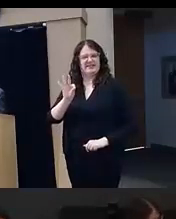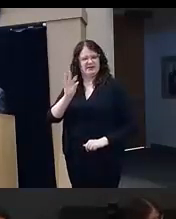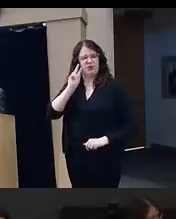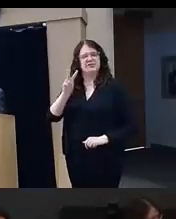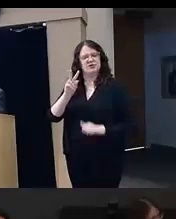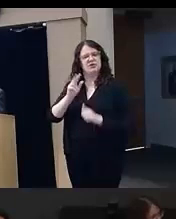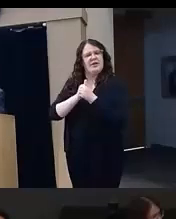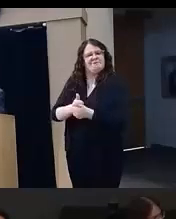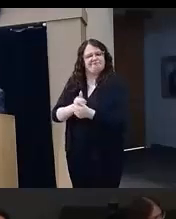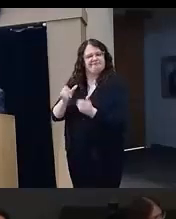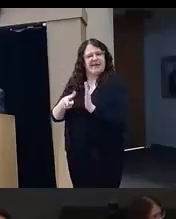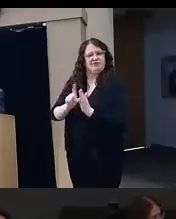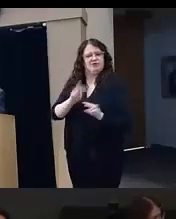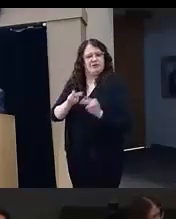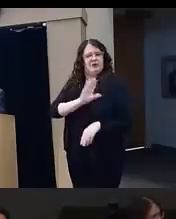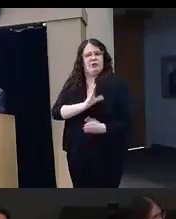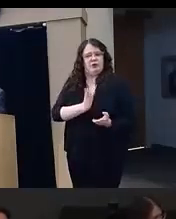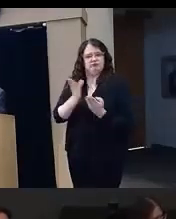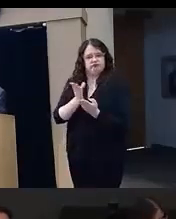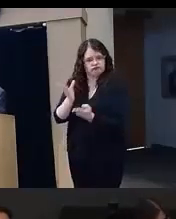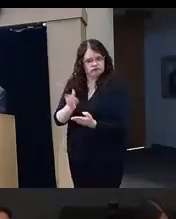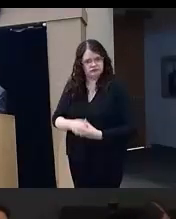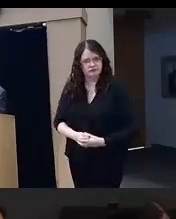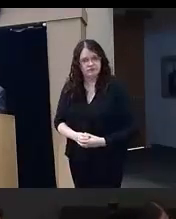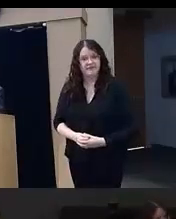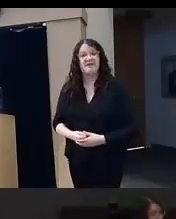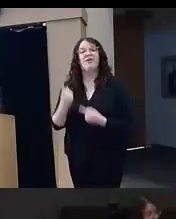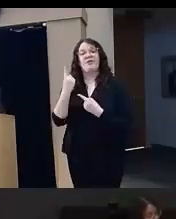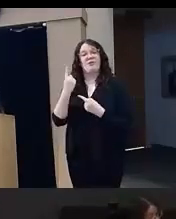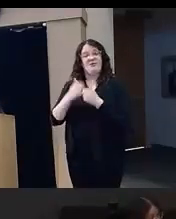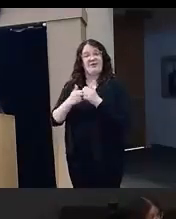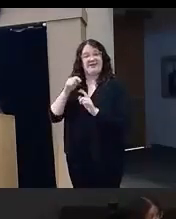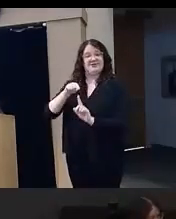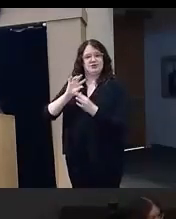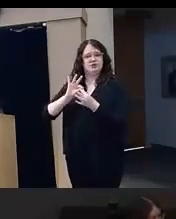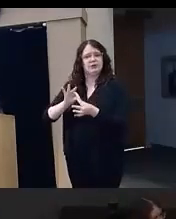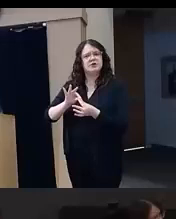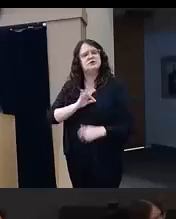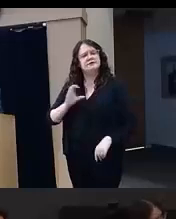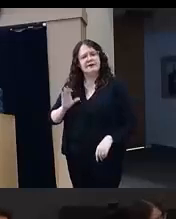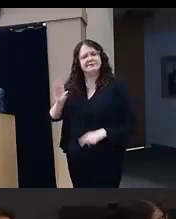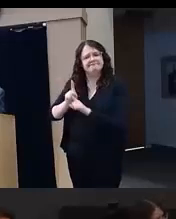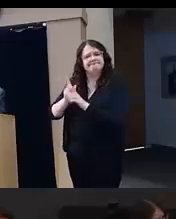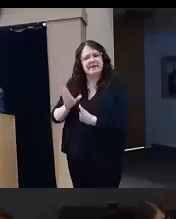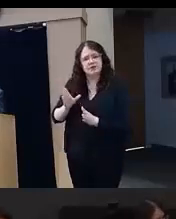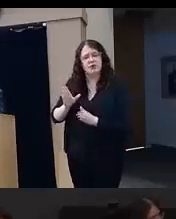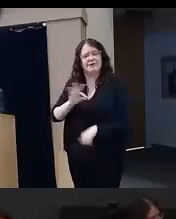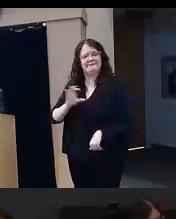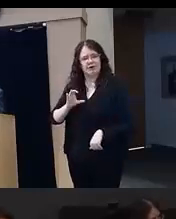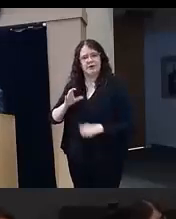there is a specific issue related to mentoring of the faculty the development of Faculty so we'll